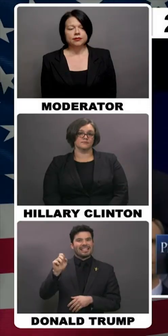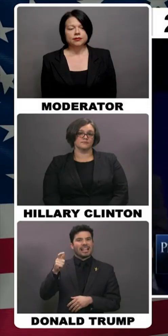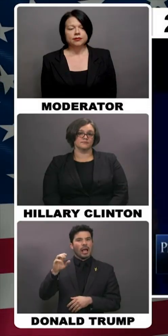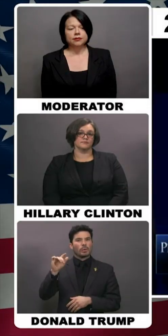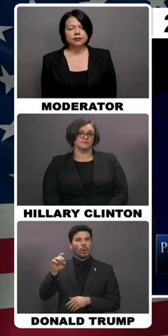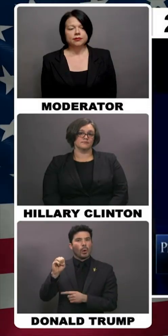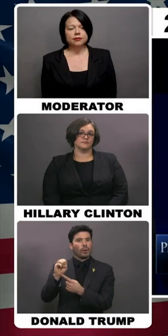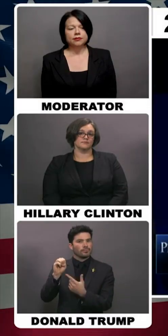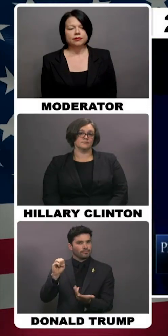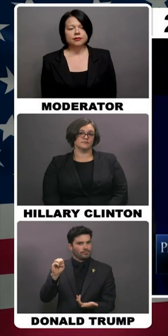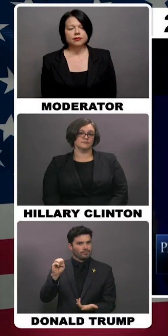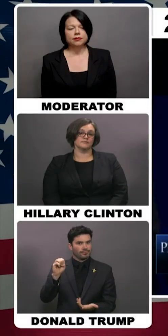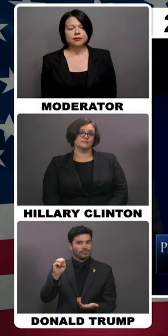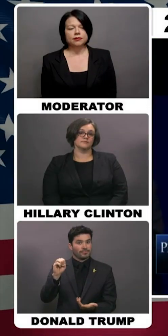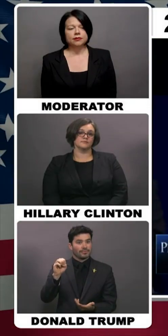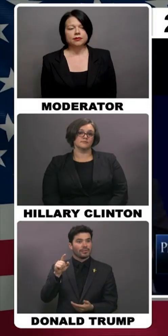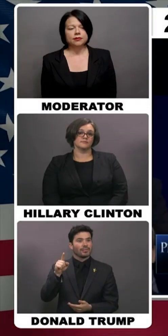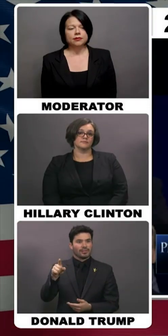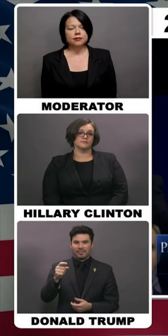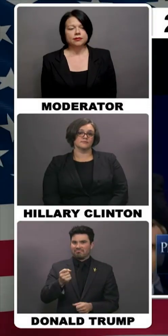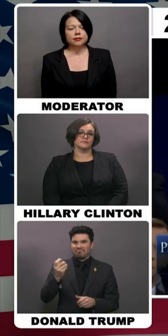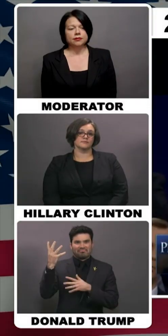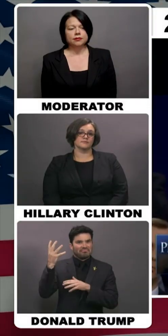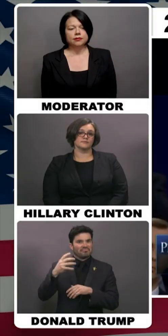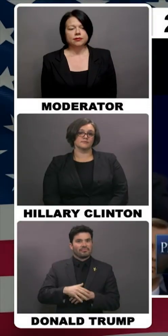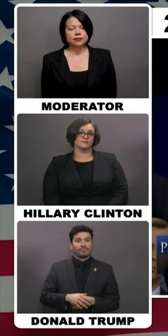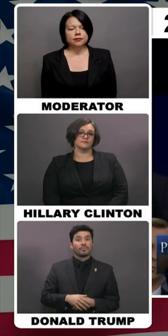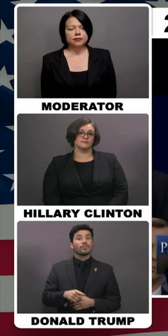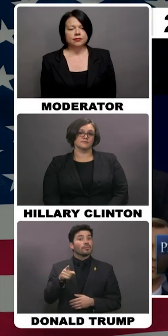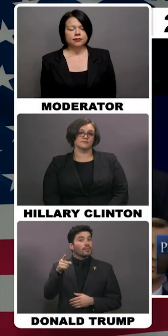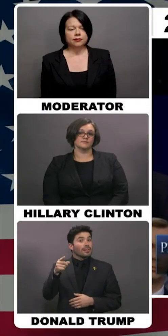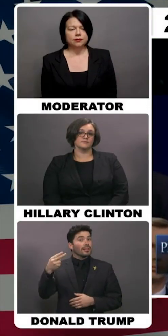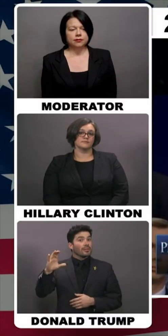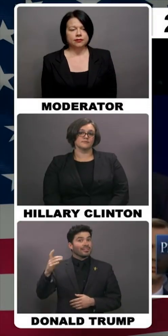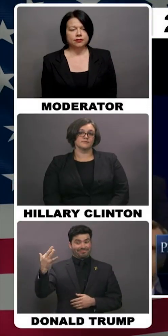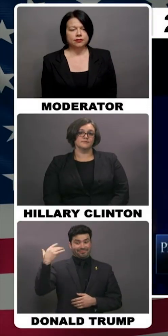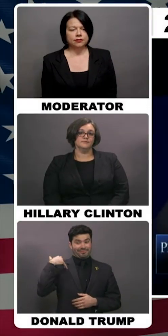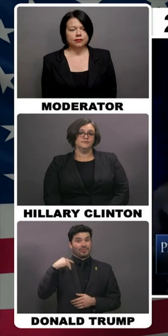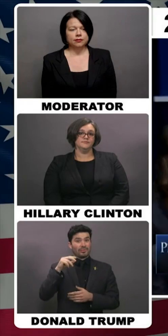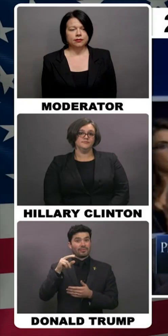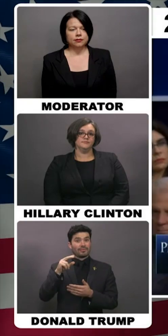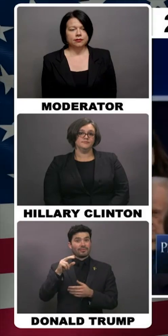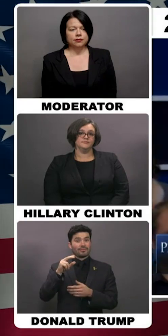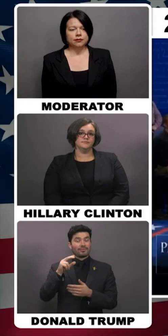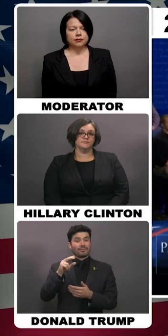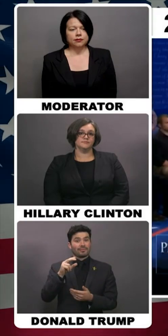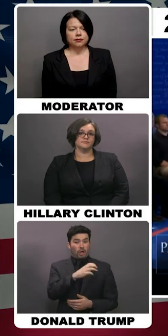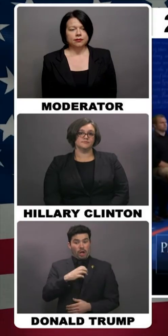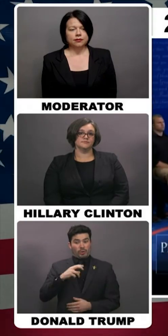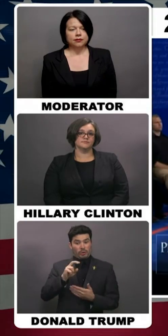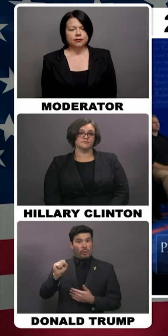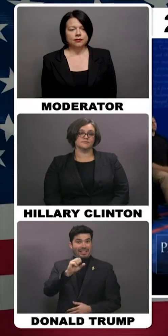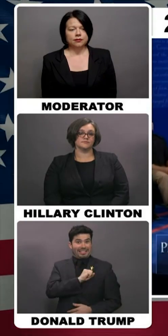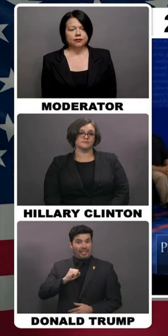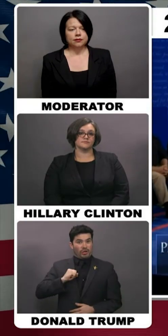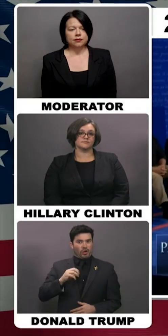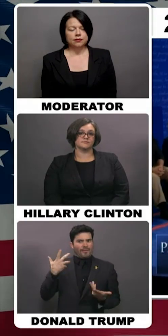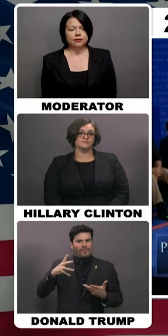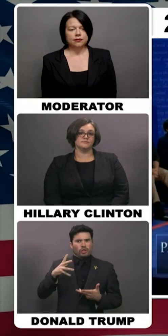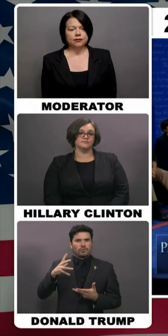by the way, she's a United States. She was a United States Senator. She complains that Donald Trump took advantage of the tax code. Well, why didn't she change it?